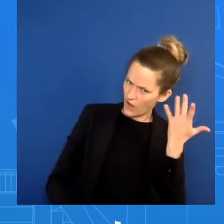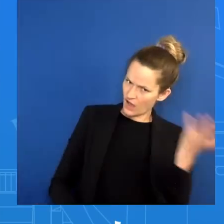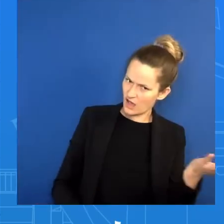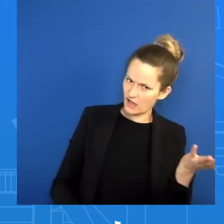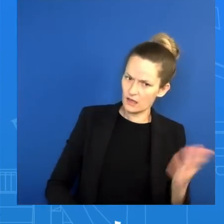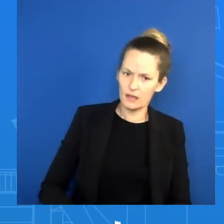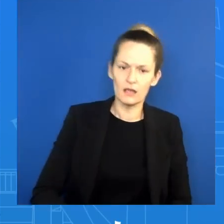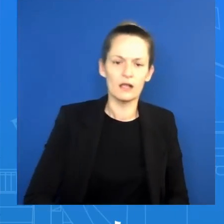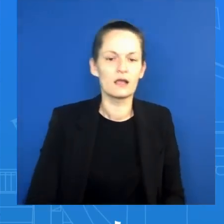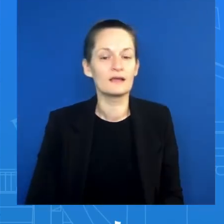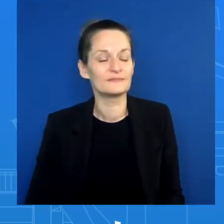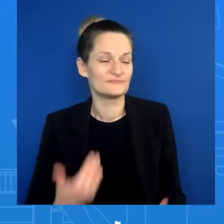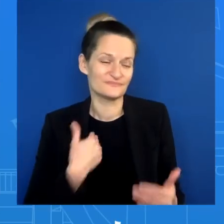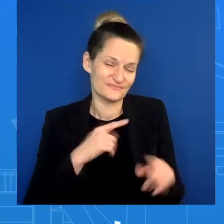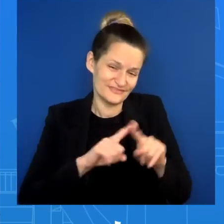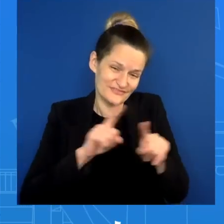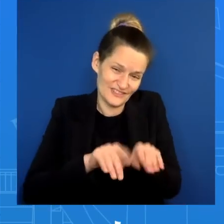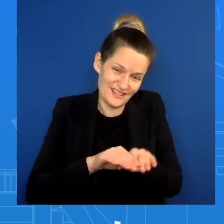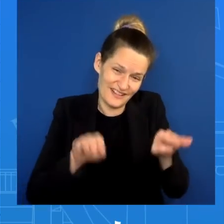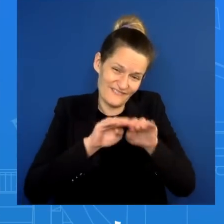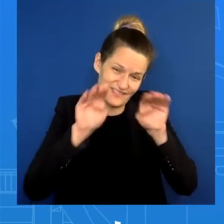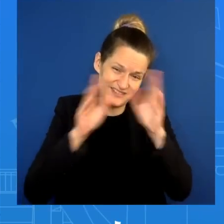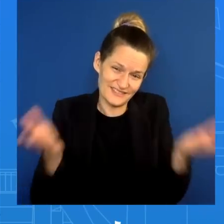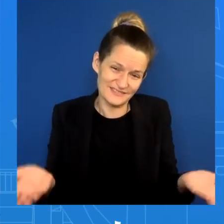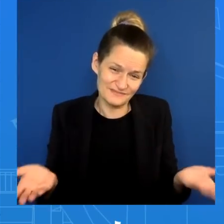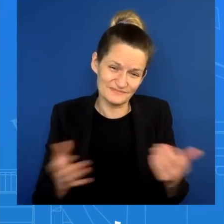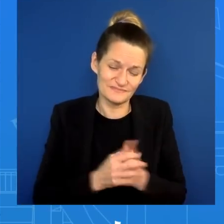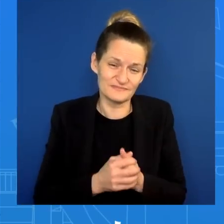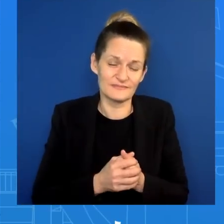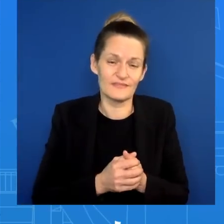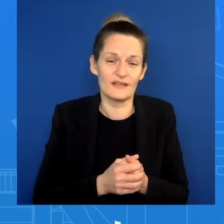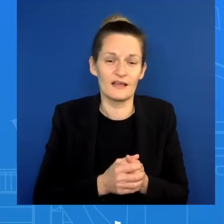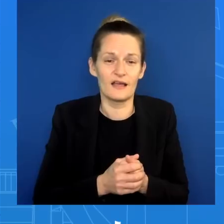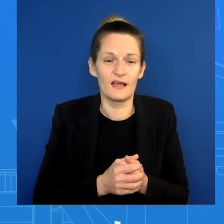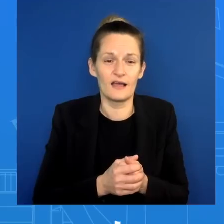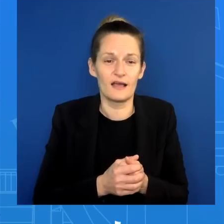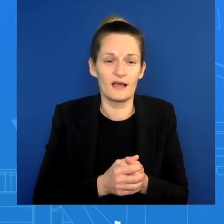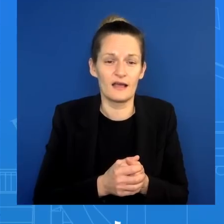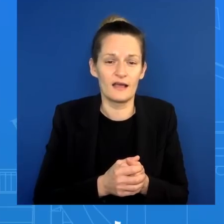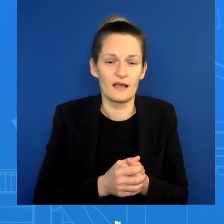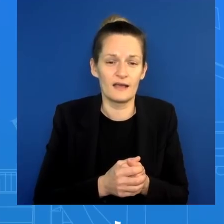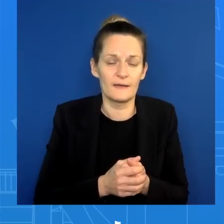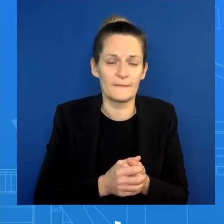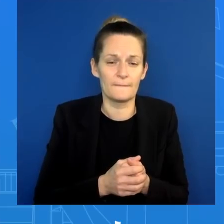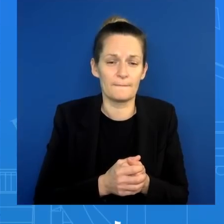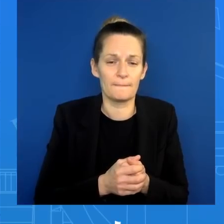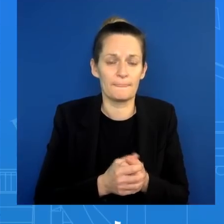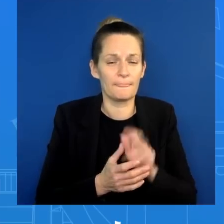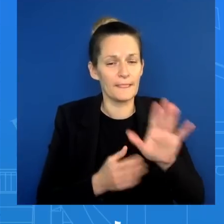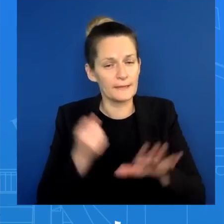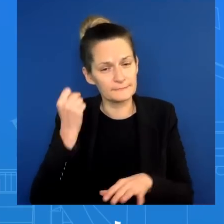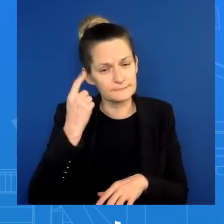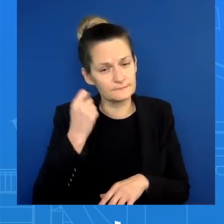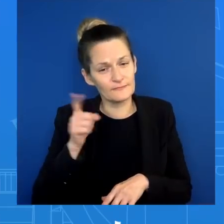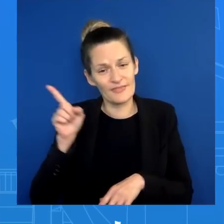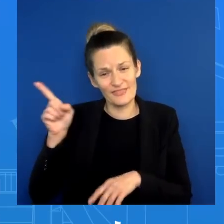We have to remember, this is a system. So he announced the pause, lifting up the pause. He announced the 10,000 and up to 20,000